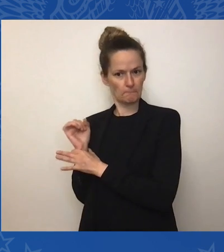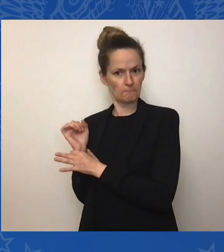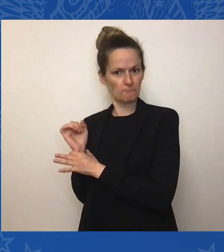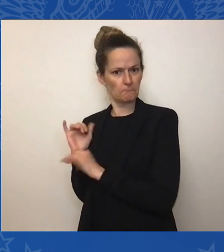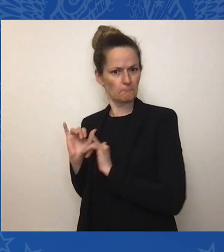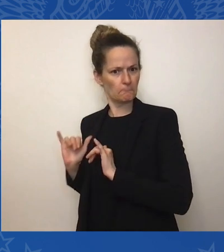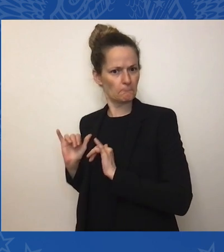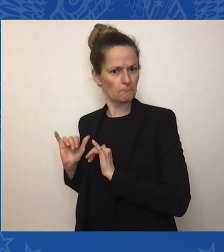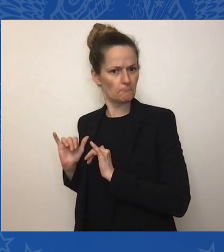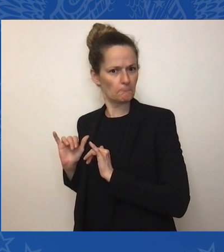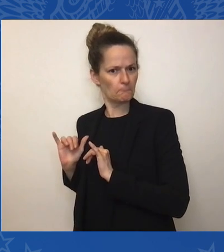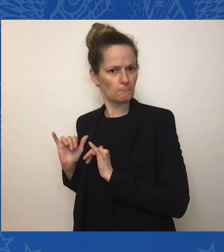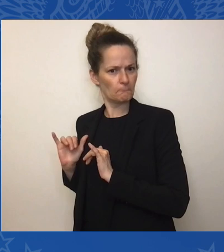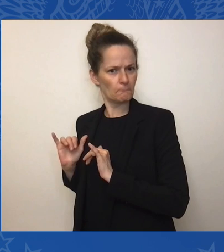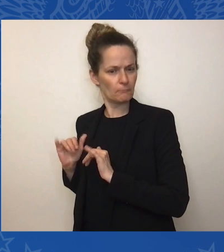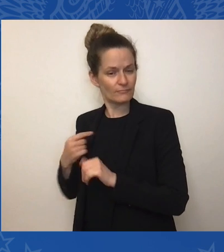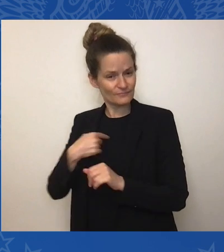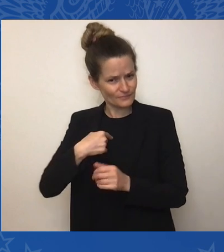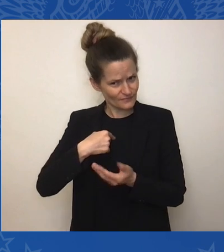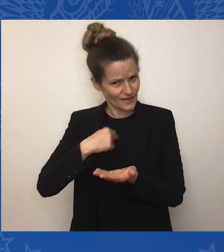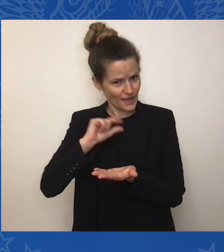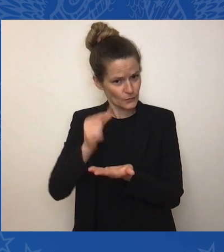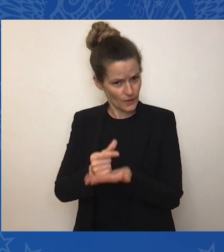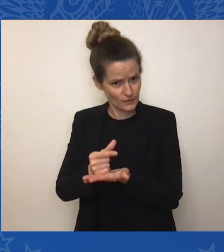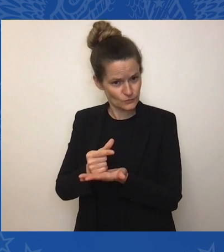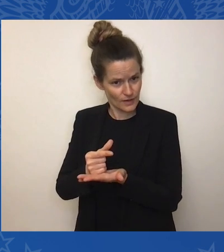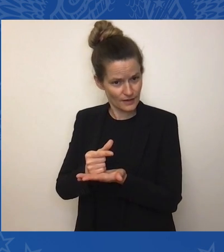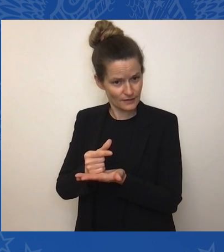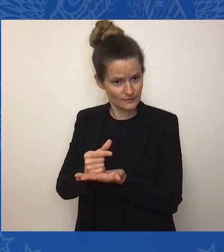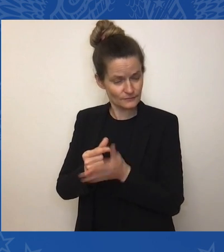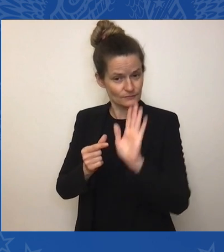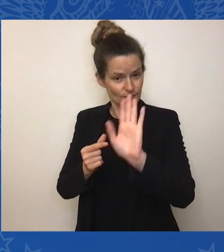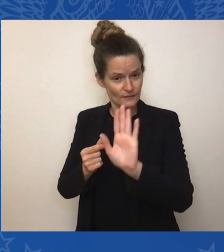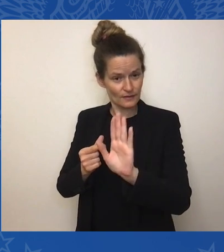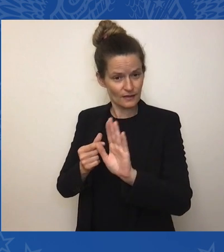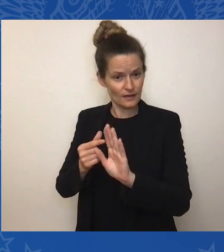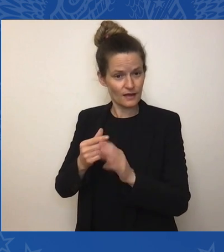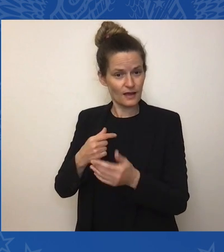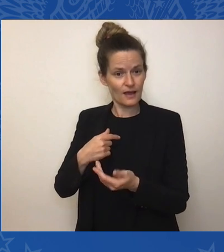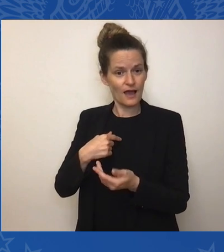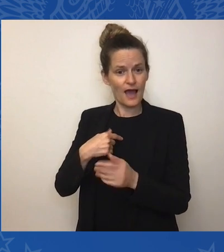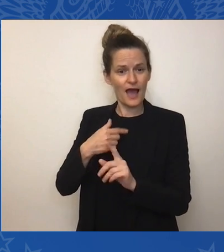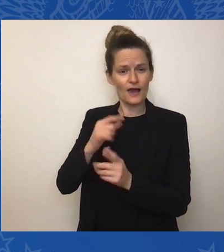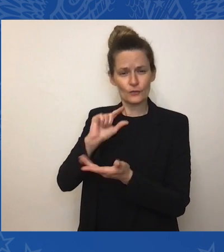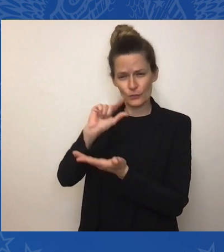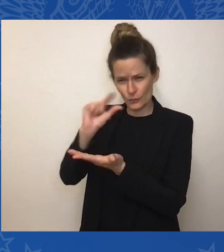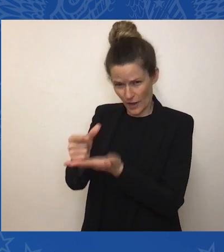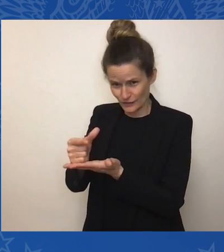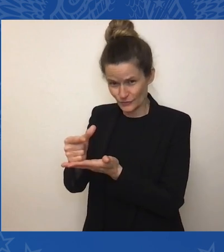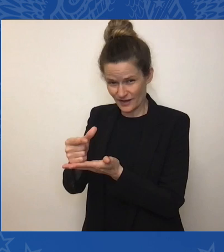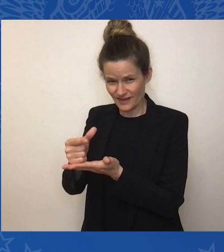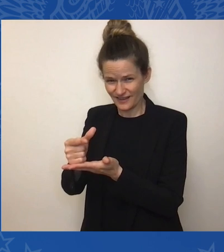I wanted to acknowledge the respect and the -- that I had for Dr. James Newton,